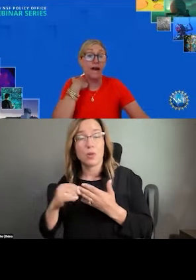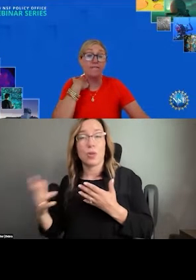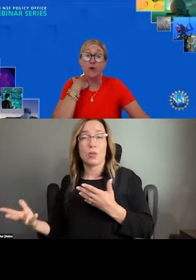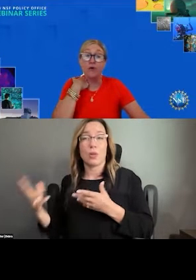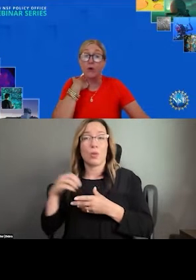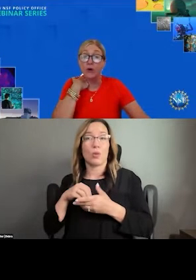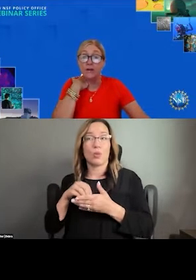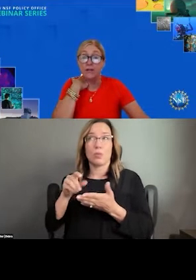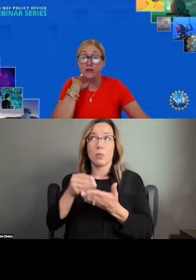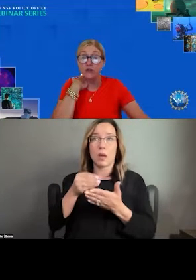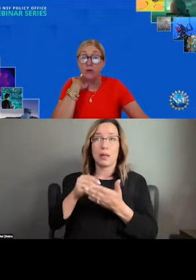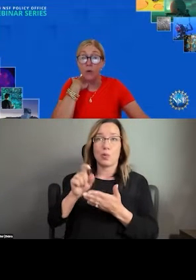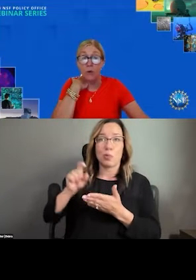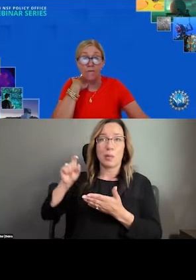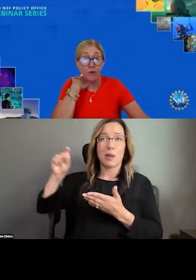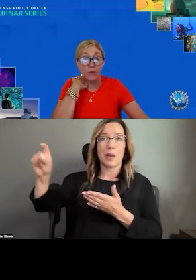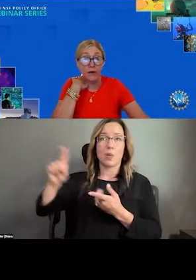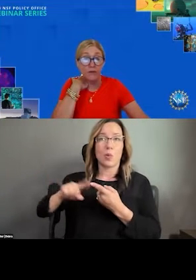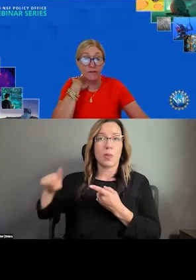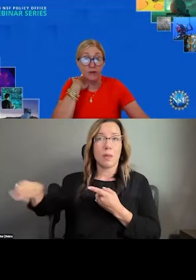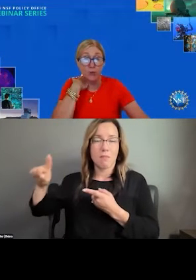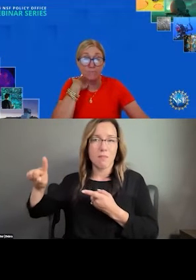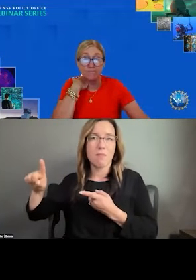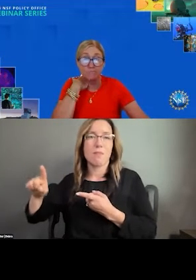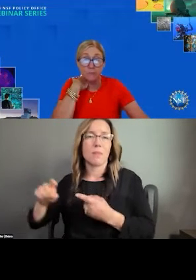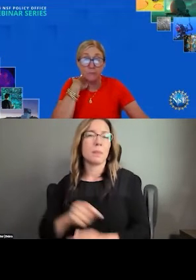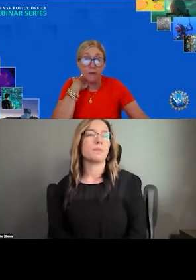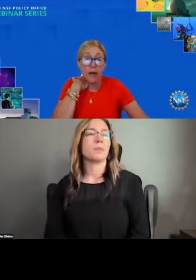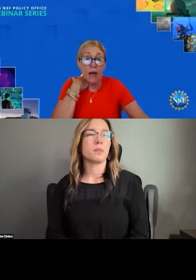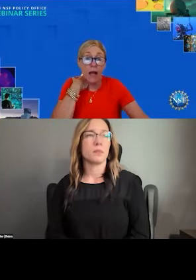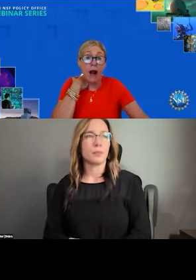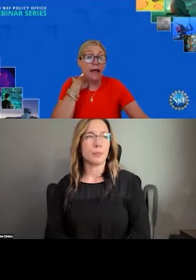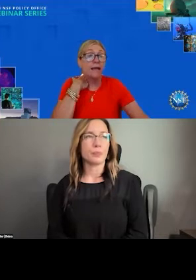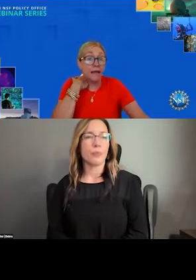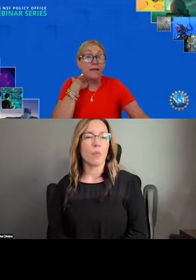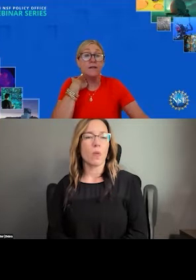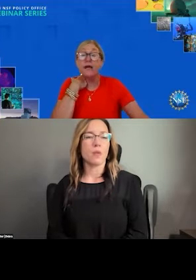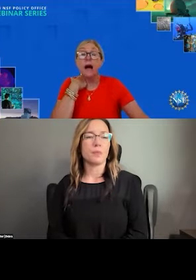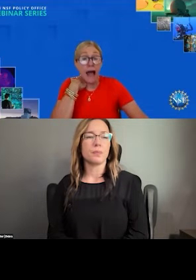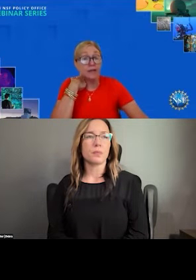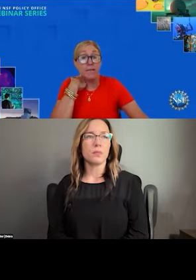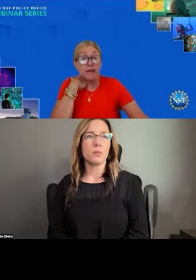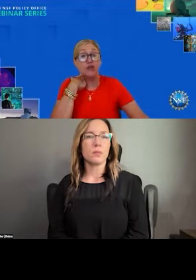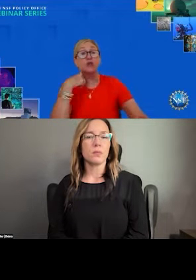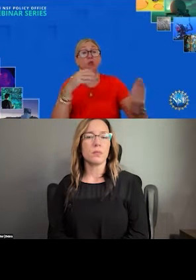that foreign organization or foreign individual. It is, as I mentioned,